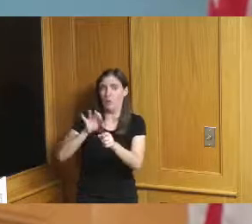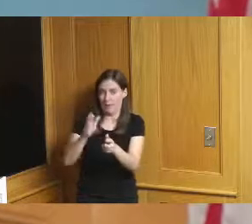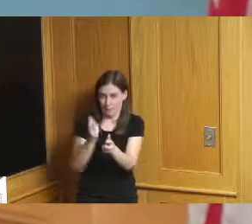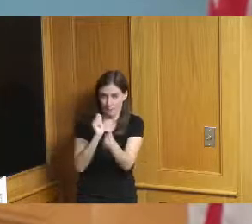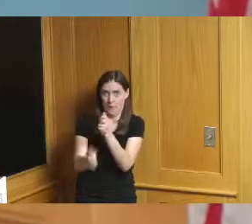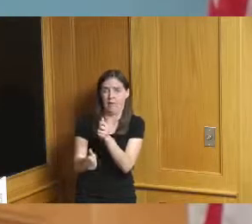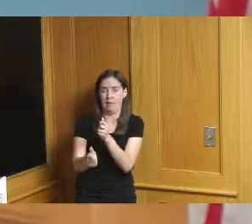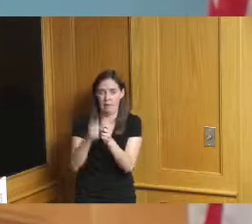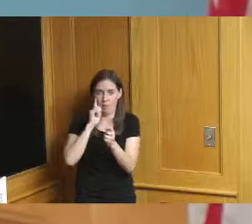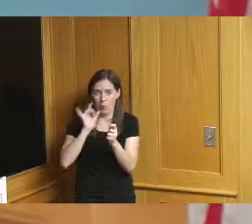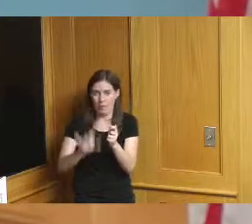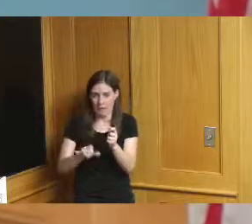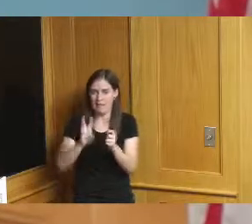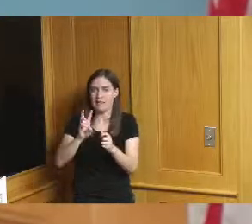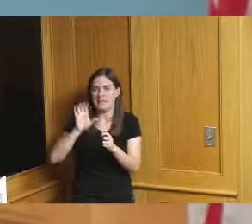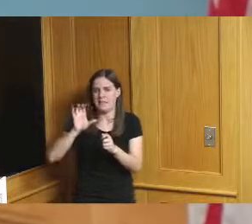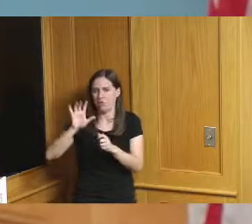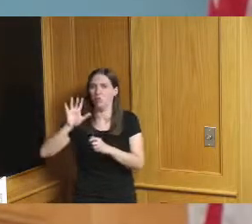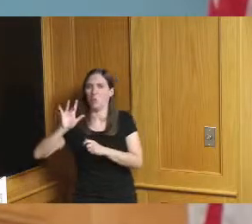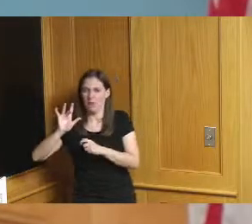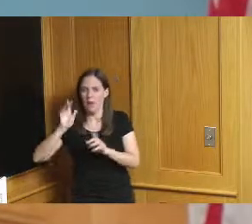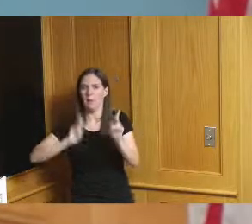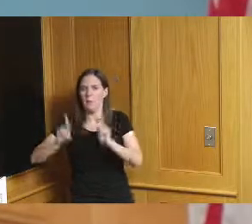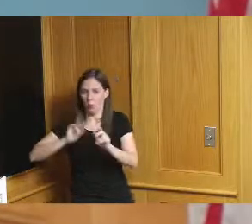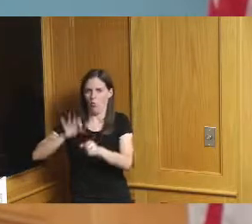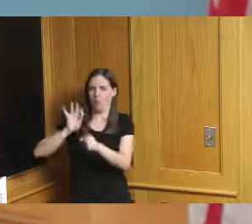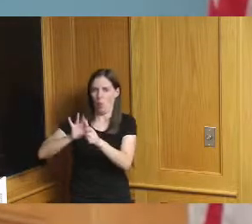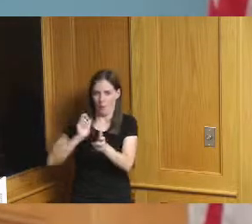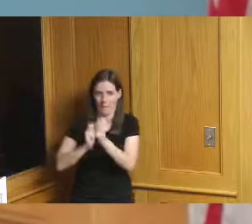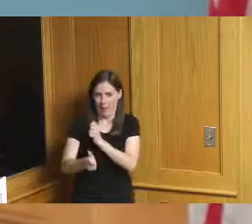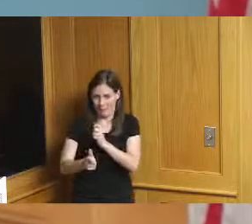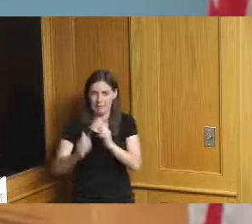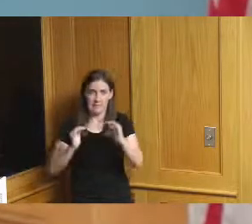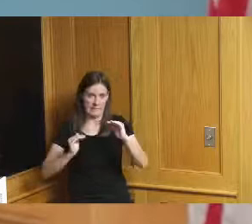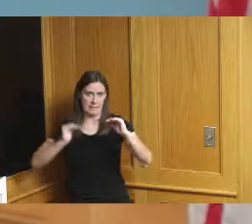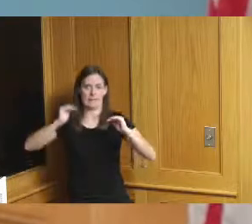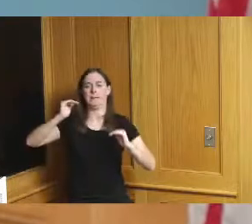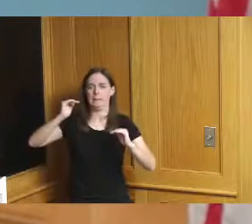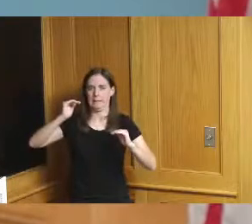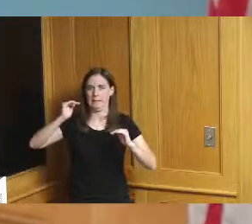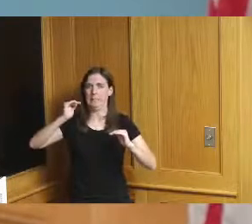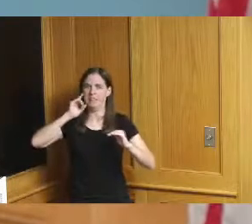on these levees that we're being honest i don't think we over did i think we got to be honest